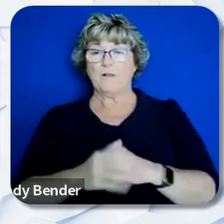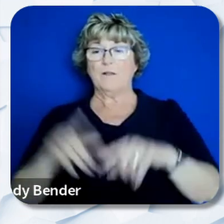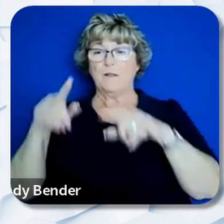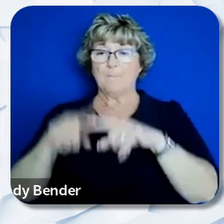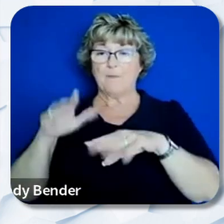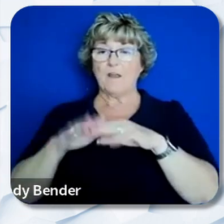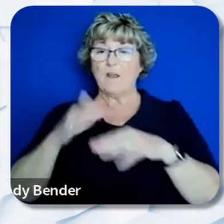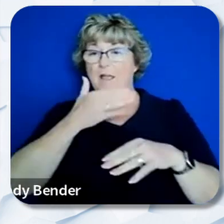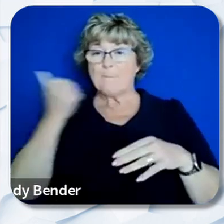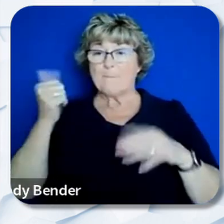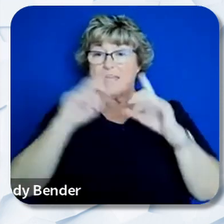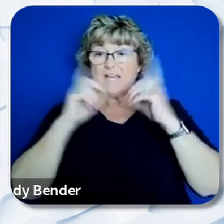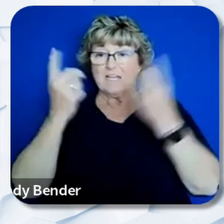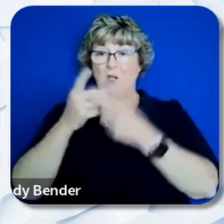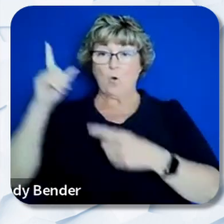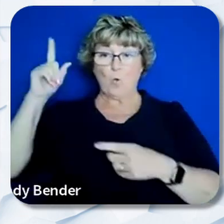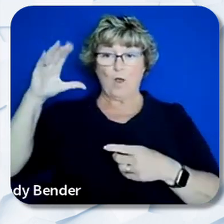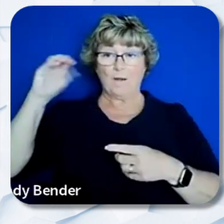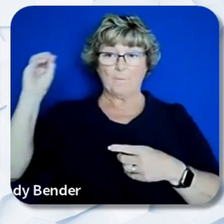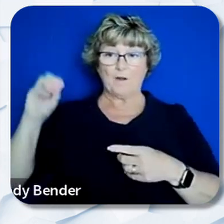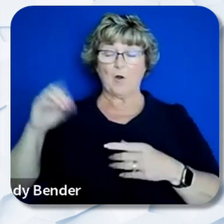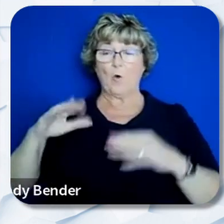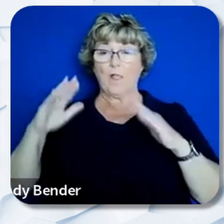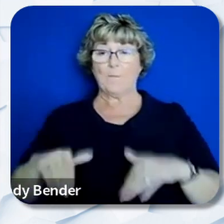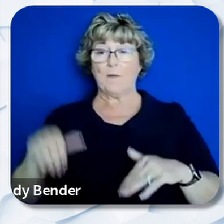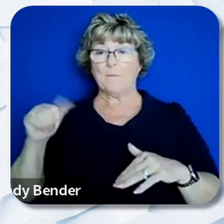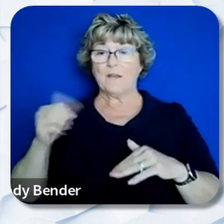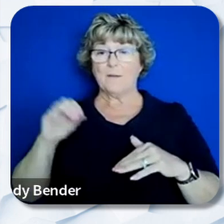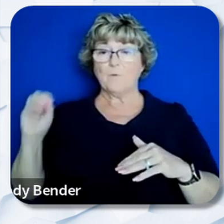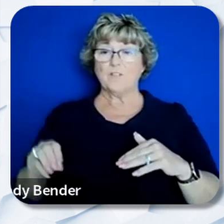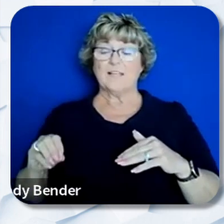the best district, so they are 100 percent, or the bottom 10 of districts. And so districts